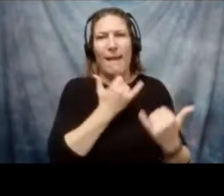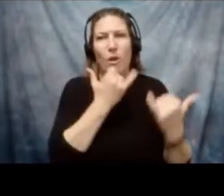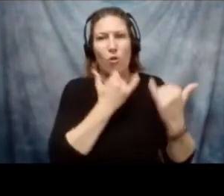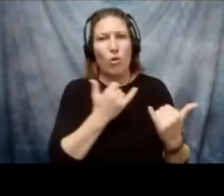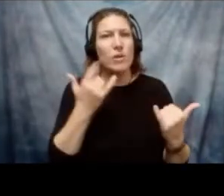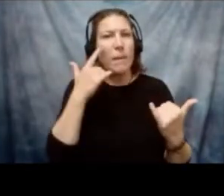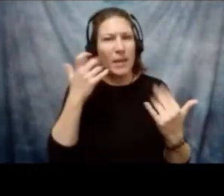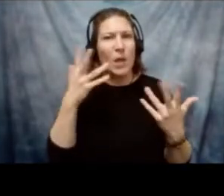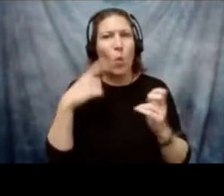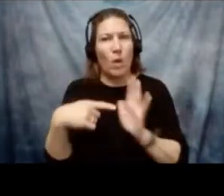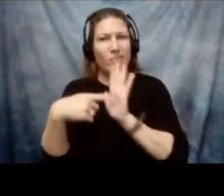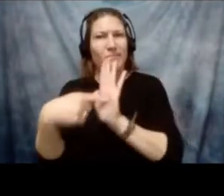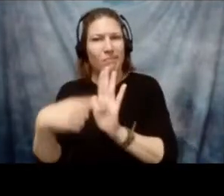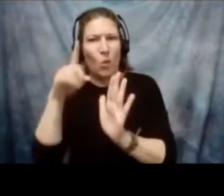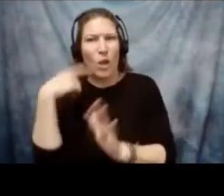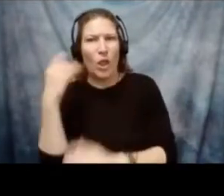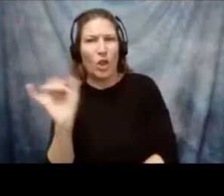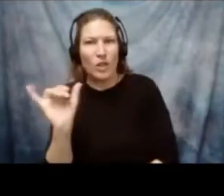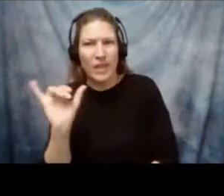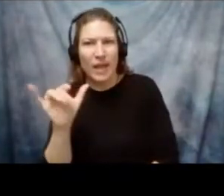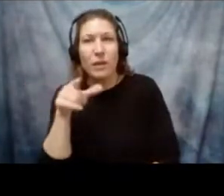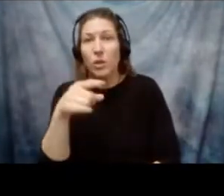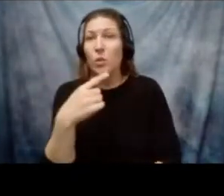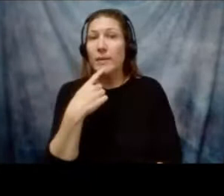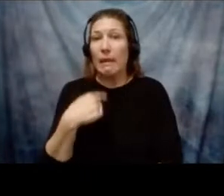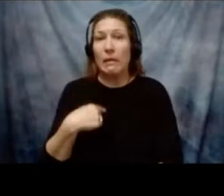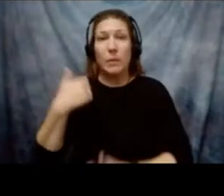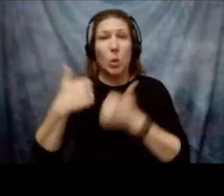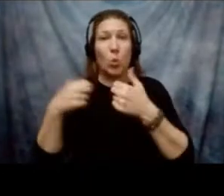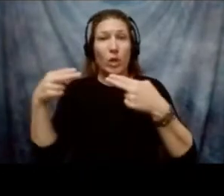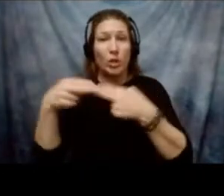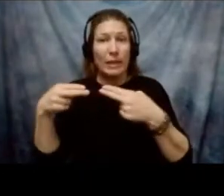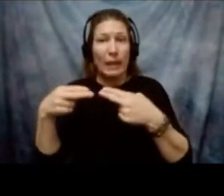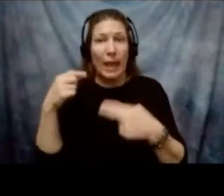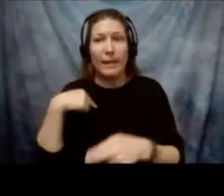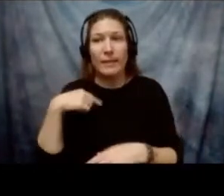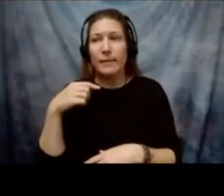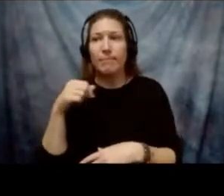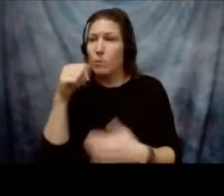the slides that are actually missing alternative text i am missing quite a few slide titles